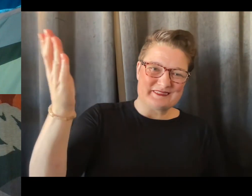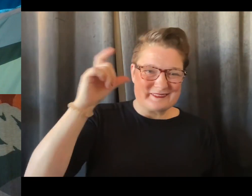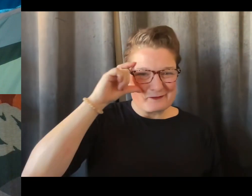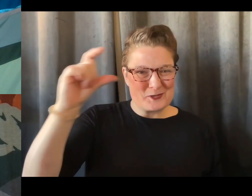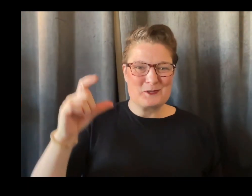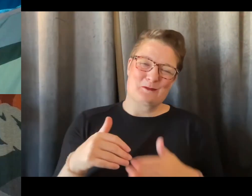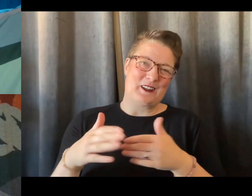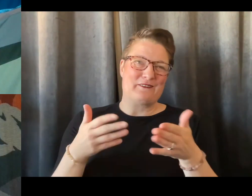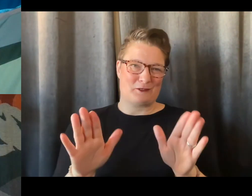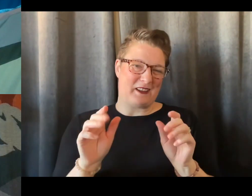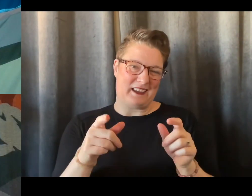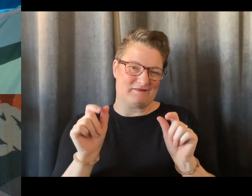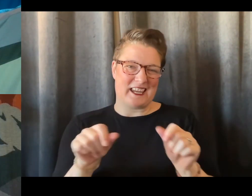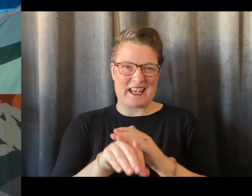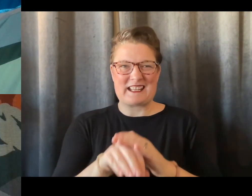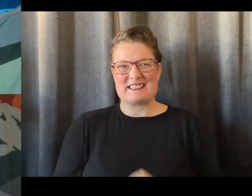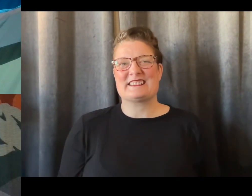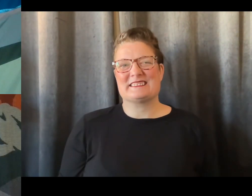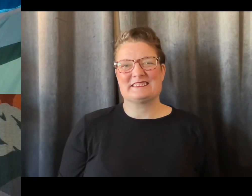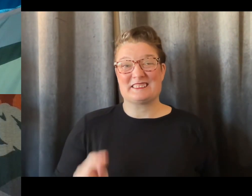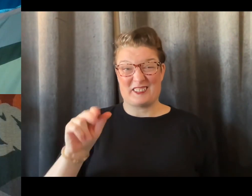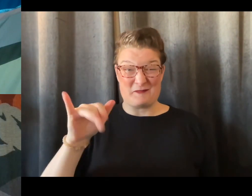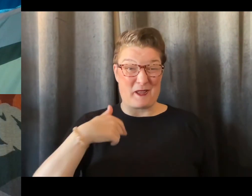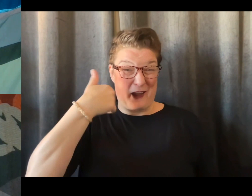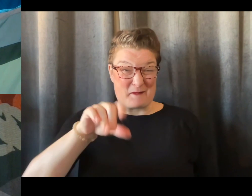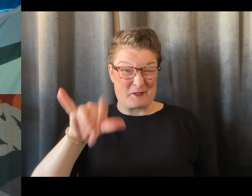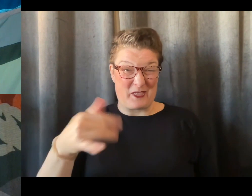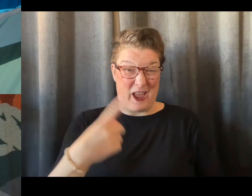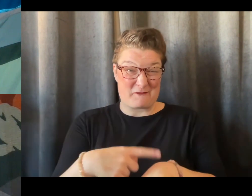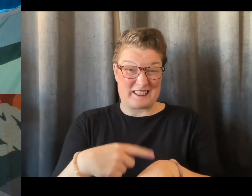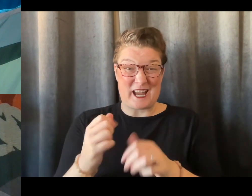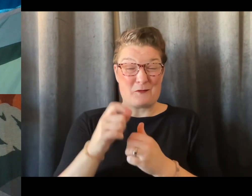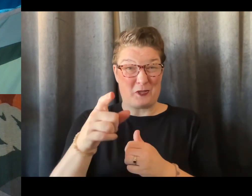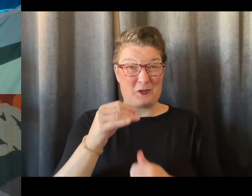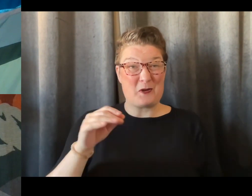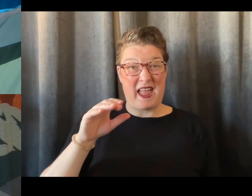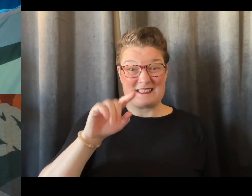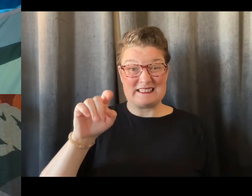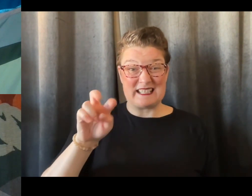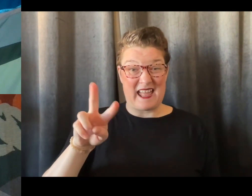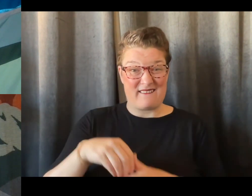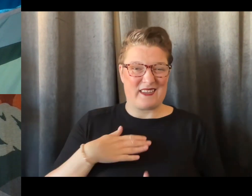Nomy: I remember doing that in my backyard with you and Zev that one time. That was so sweet. Rebekah: Yeah.